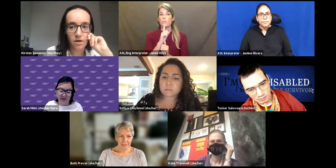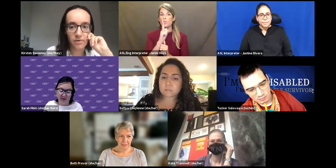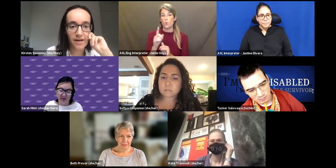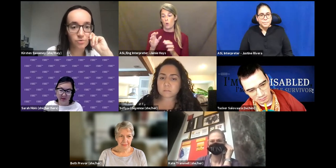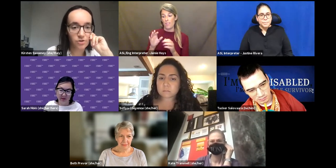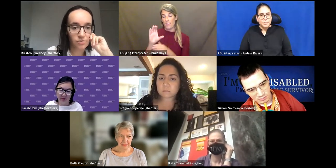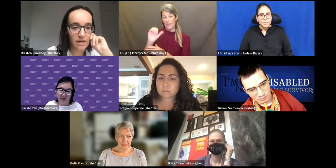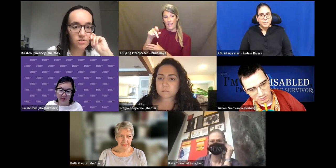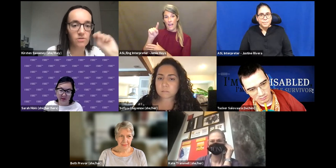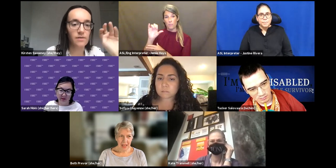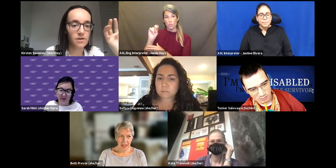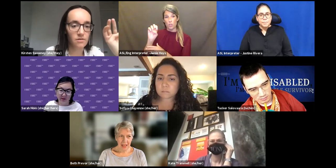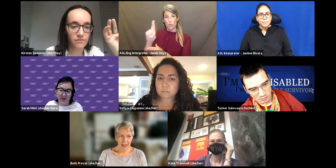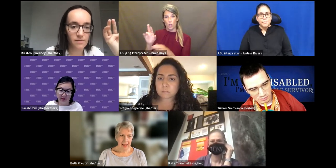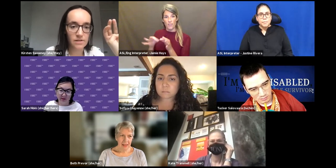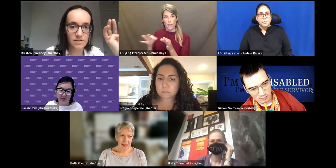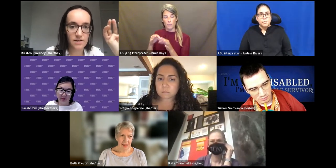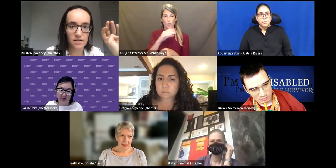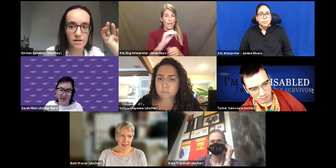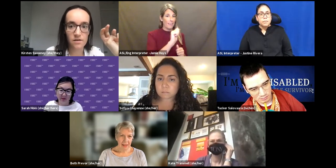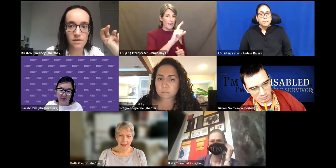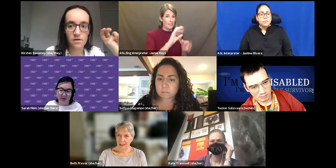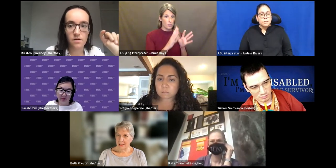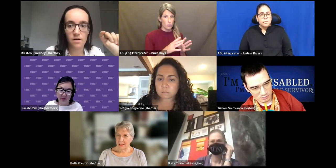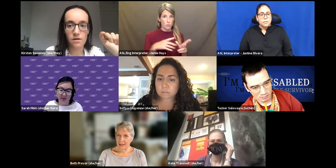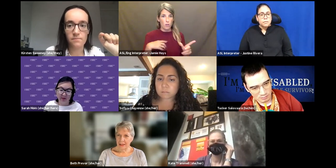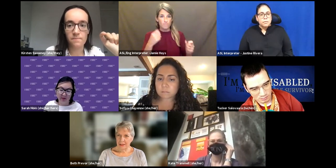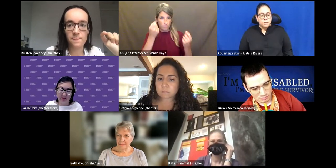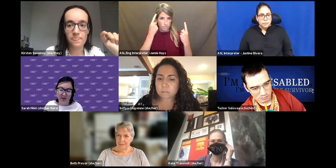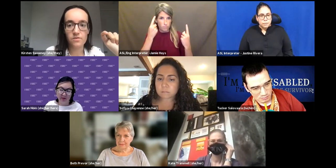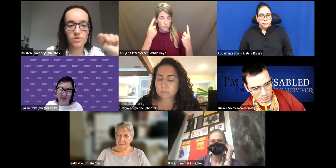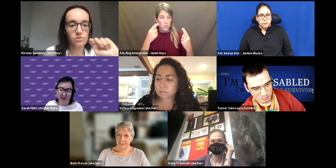catch what you said, so let me know if I missed anything. So